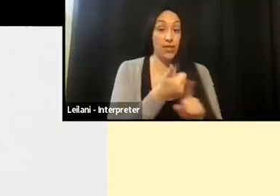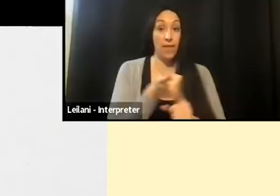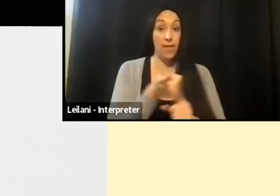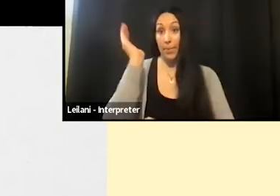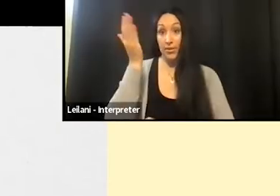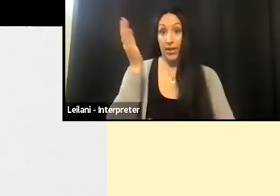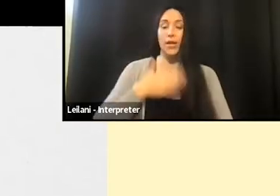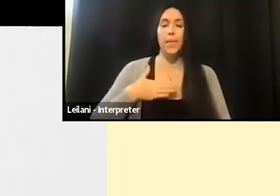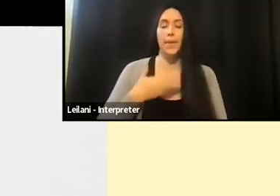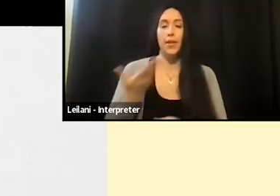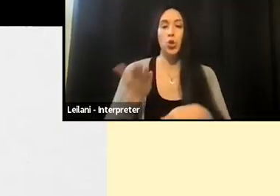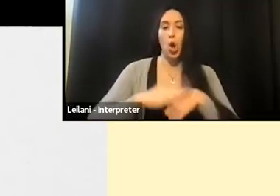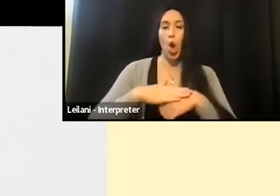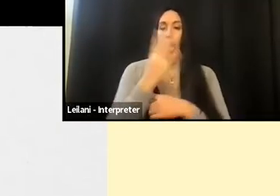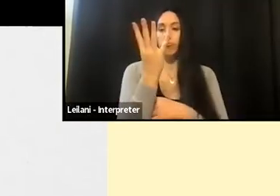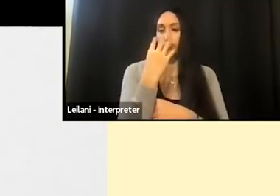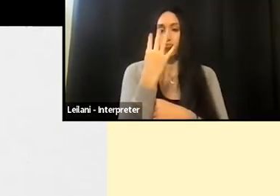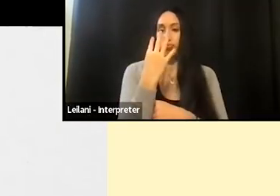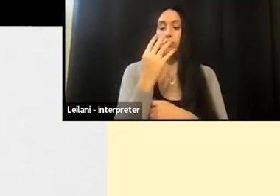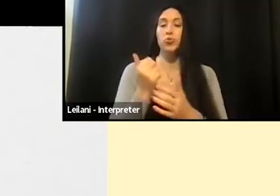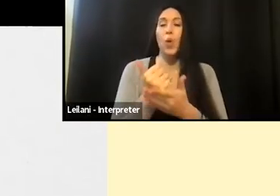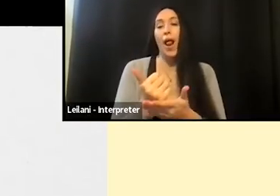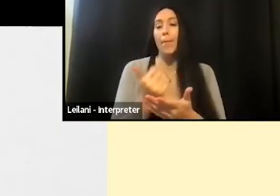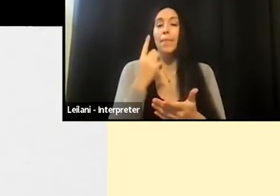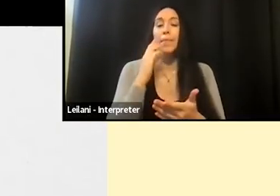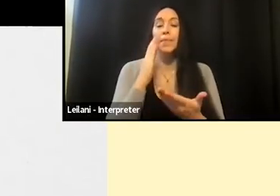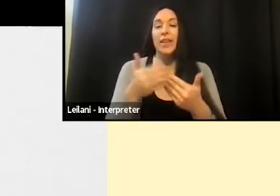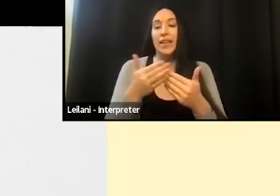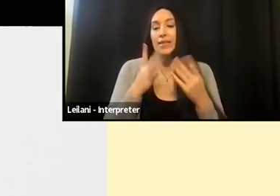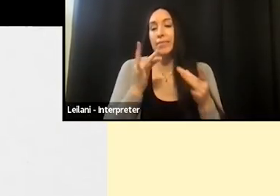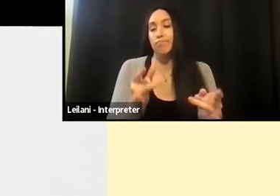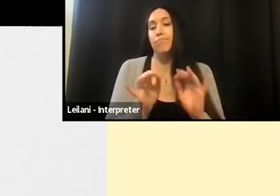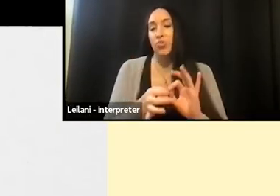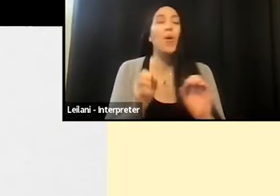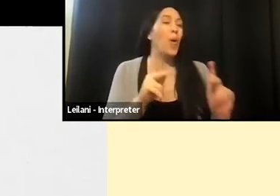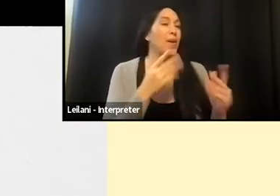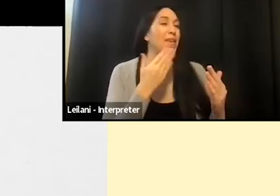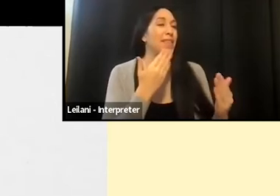[Debbie] ... interpretation, if you don't mind. [Zaina] Absolutely. Thank you for that note, Deborah.